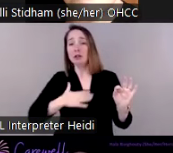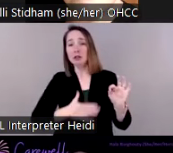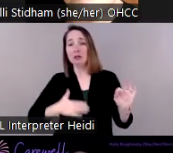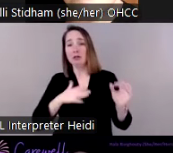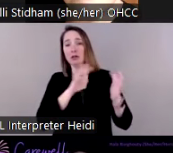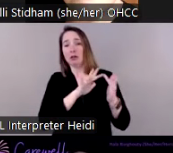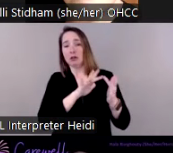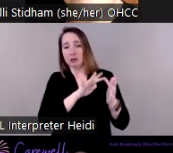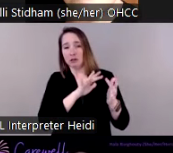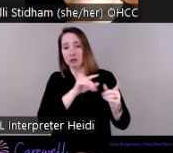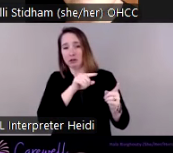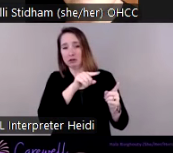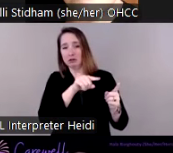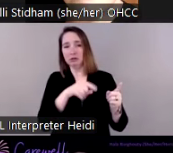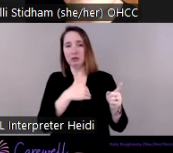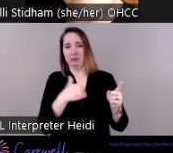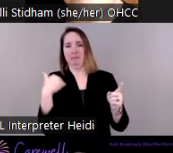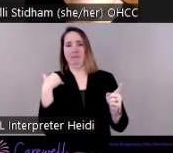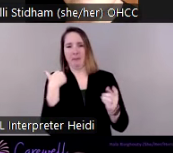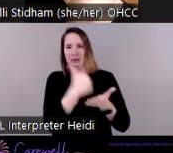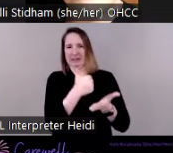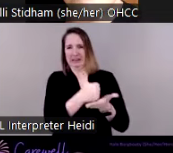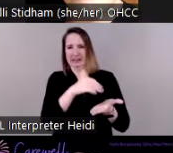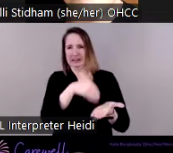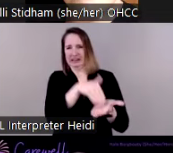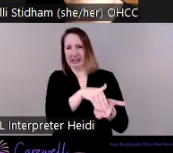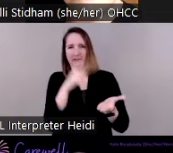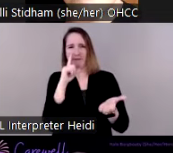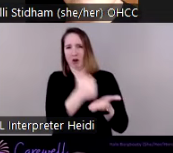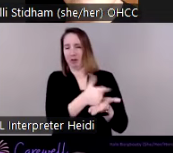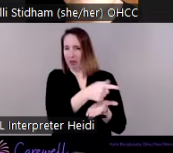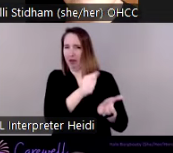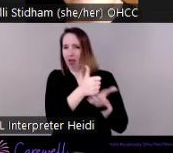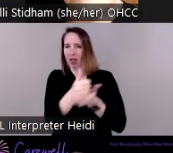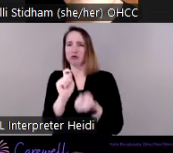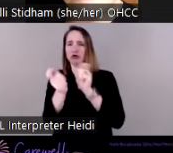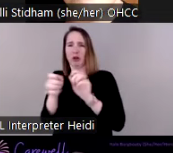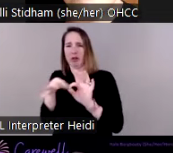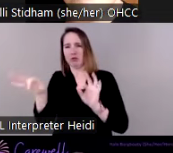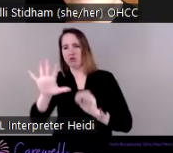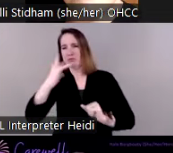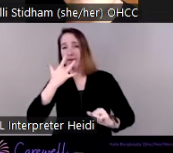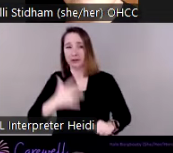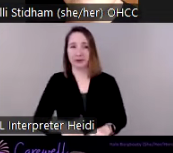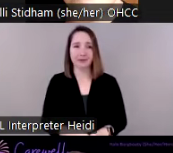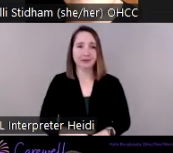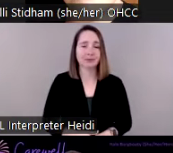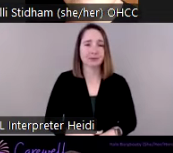the member assistant center for help and they can help you change the language.